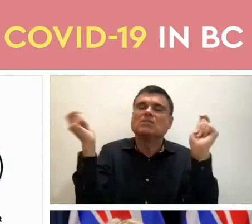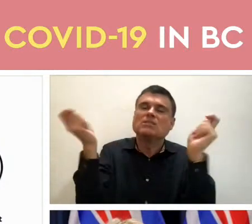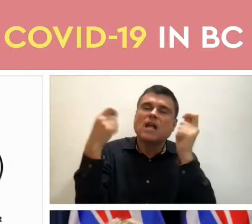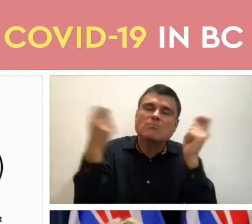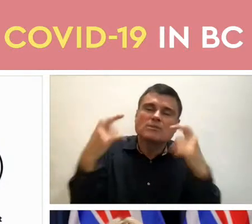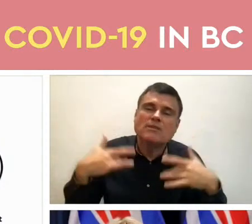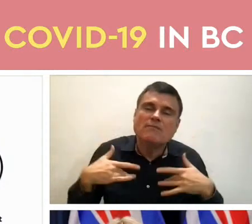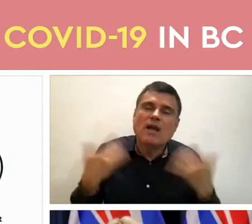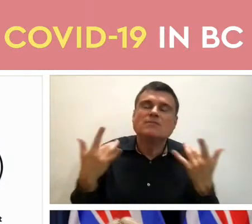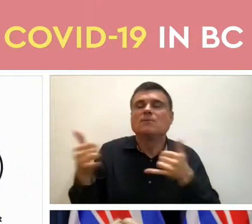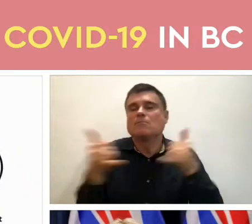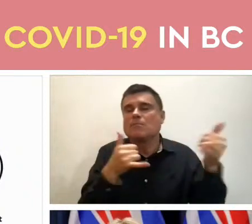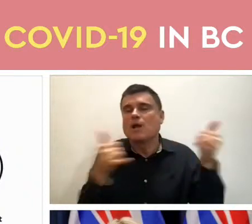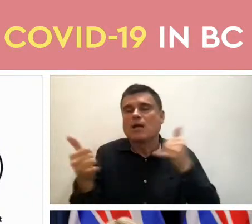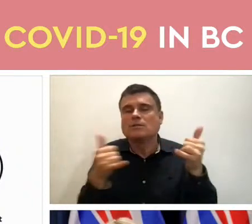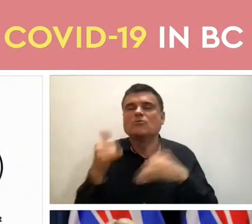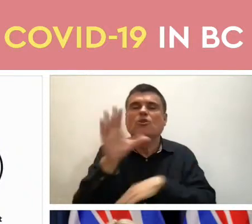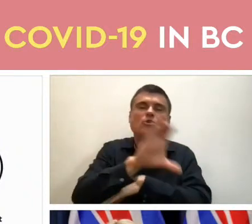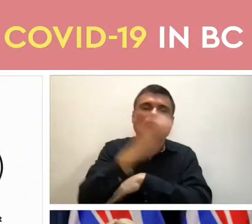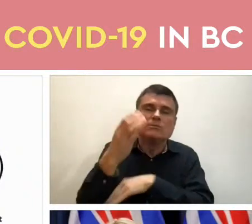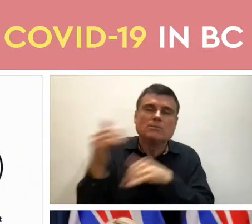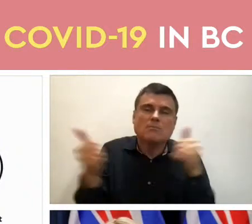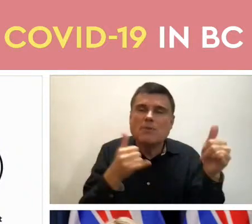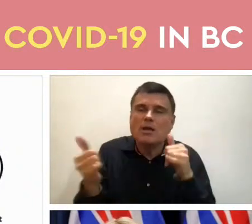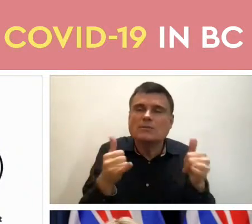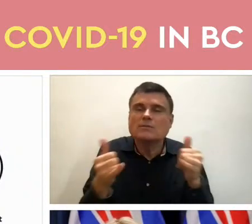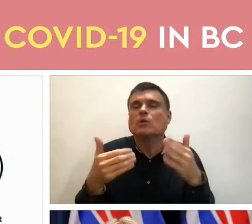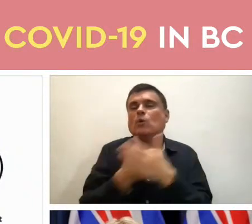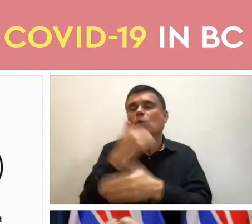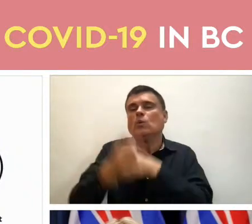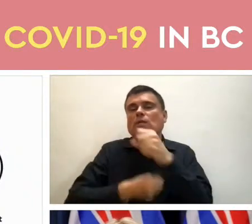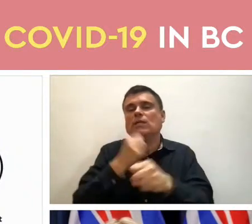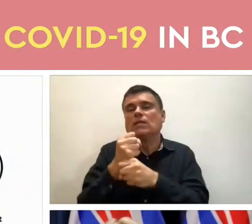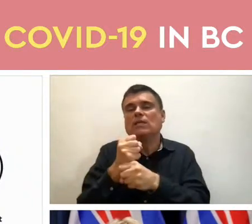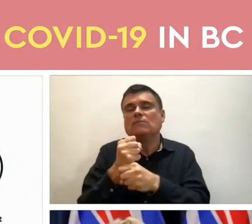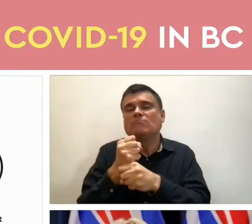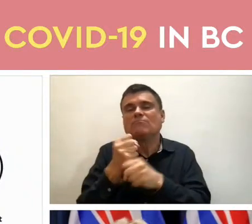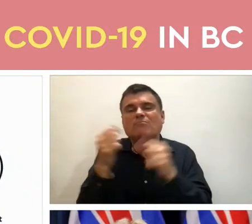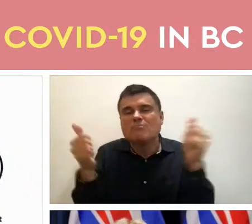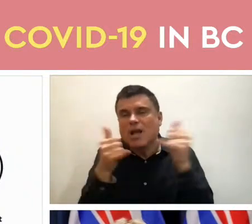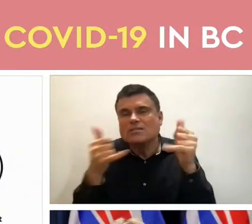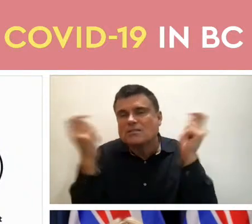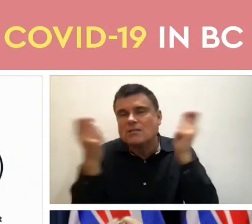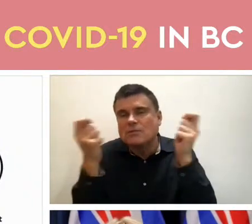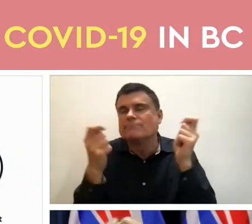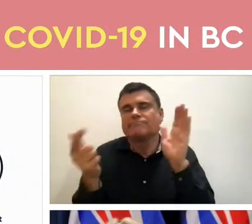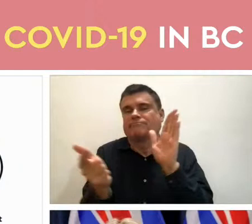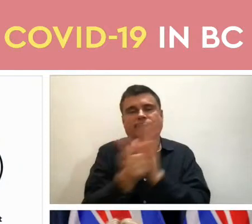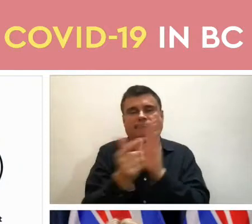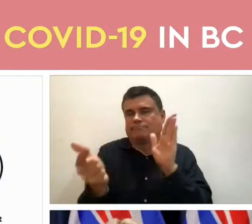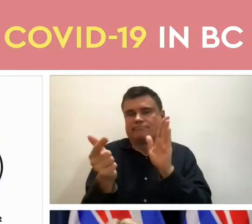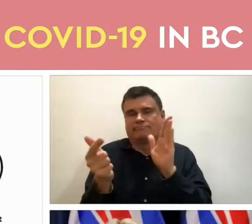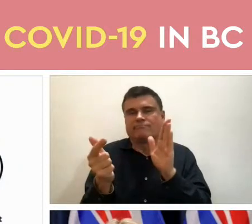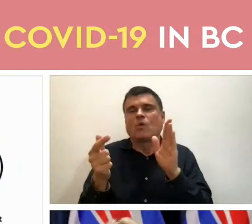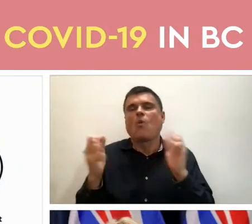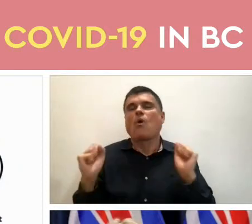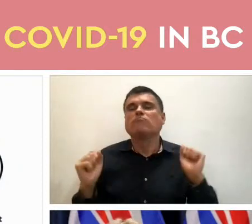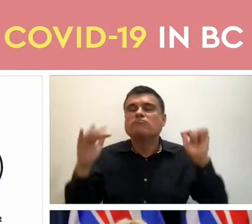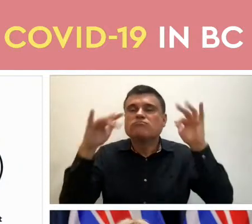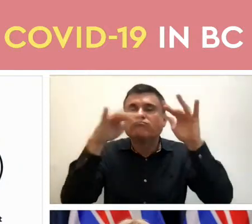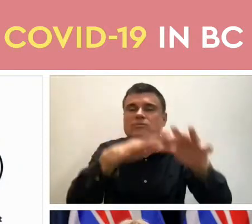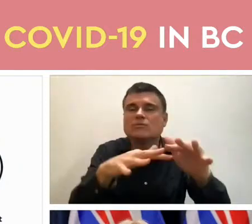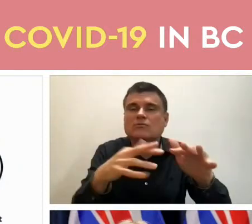New Year's parties, banquet